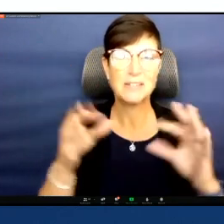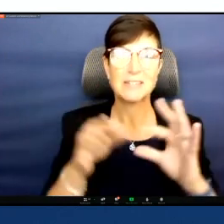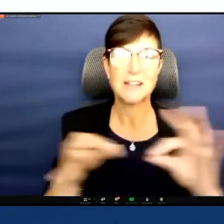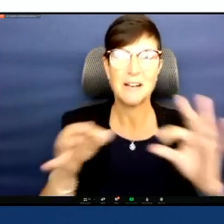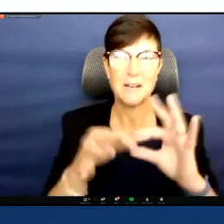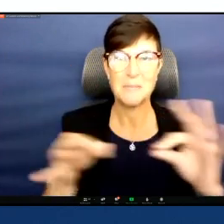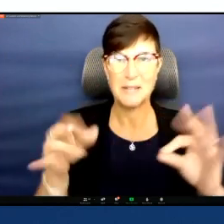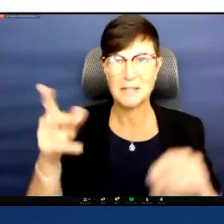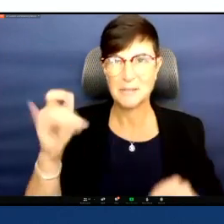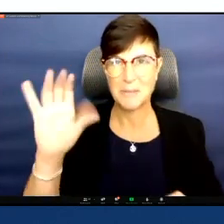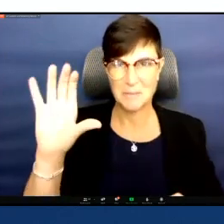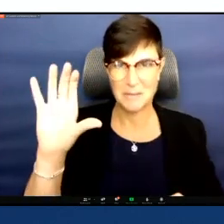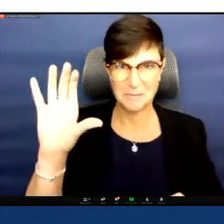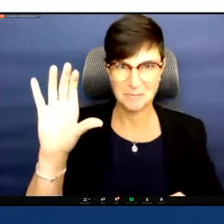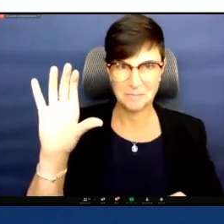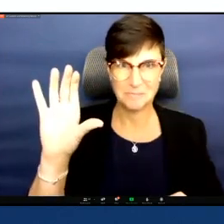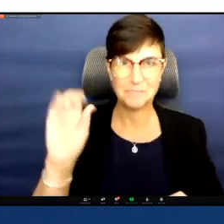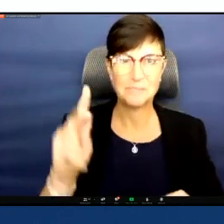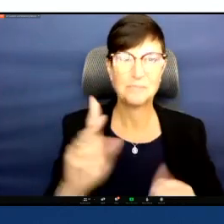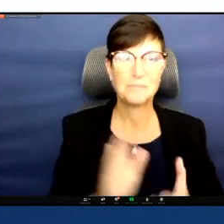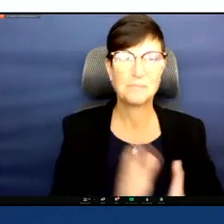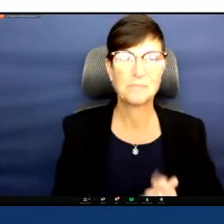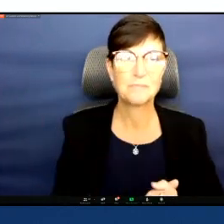And I would like to turn it over to the clerk of the board